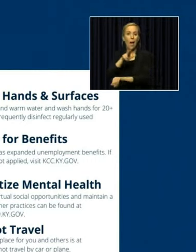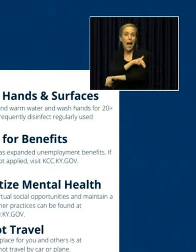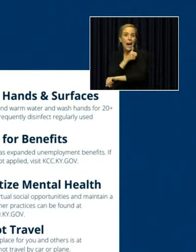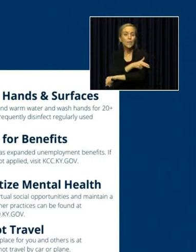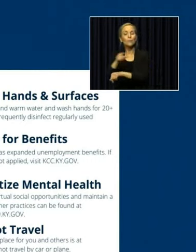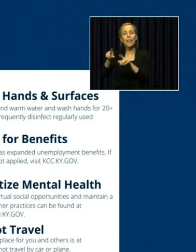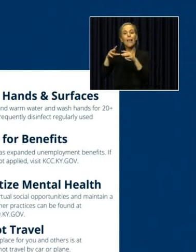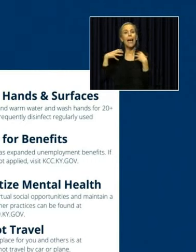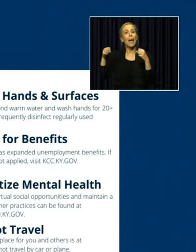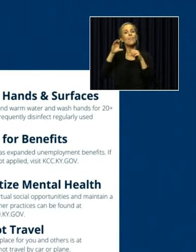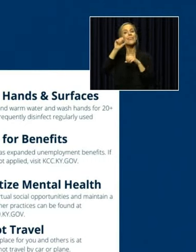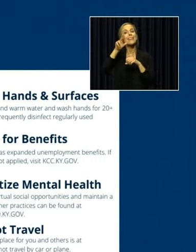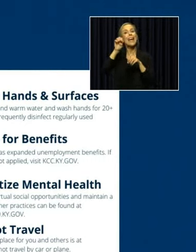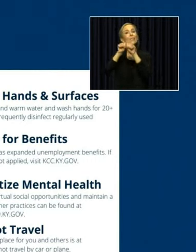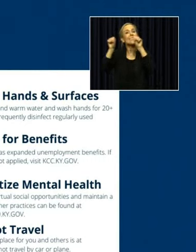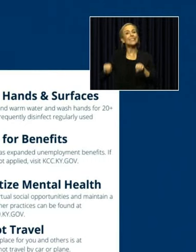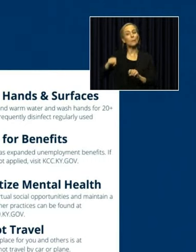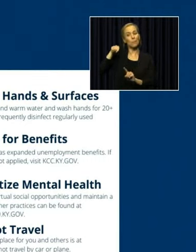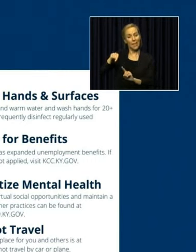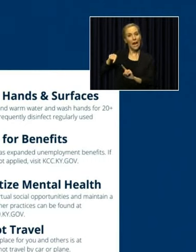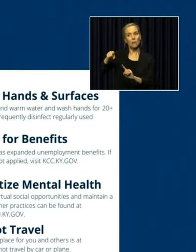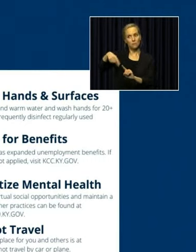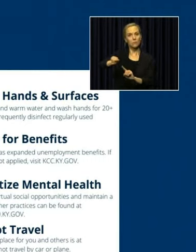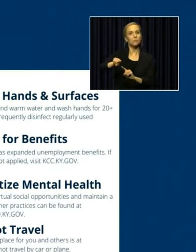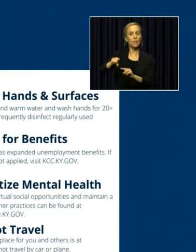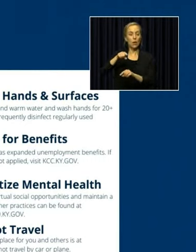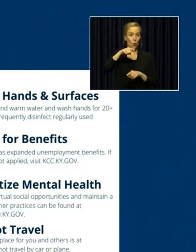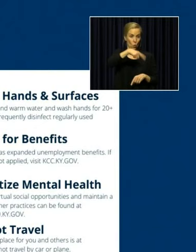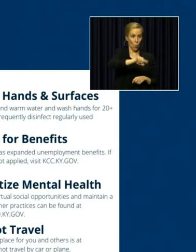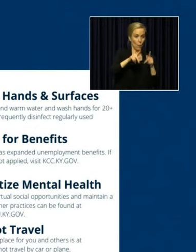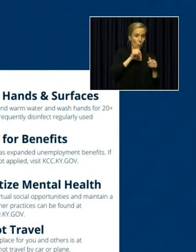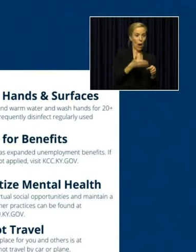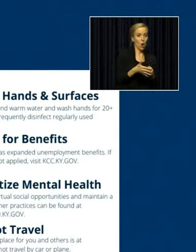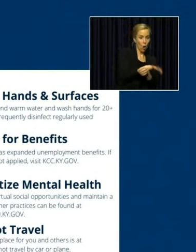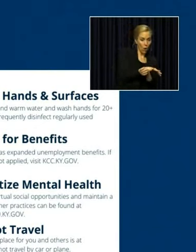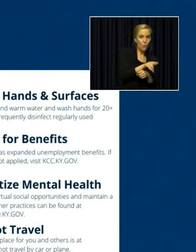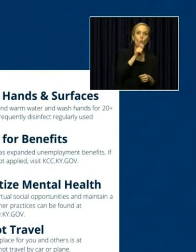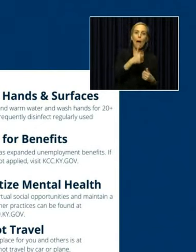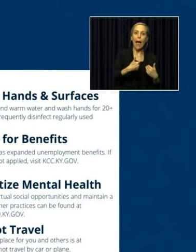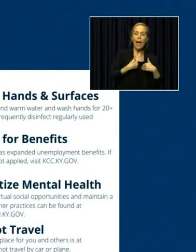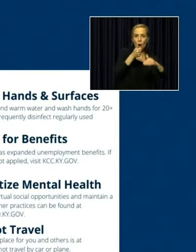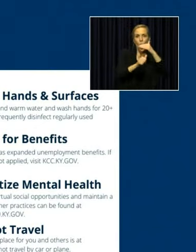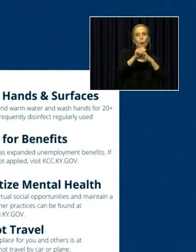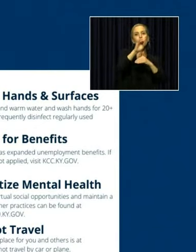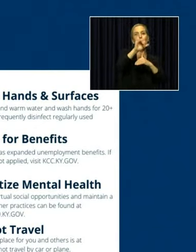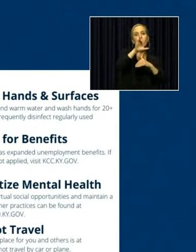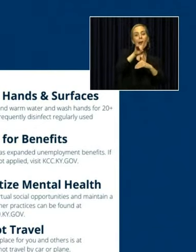WE HAVE THE NUMBER UP THERE. WE NEED TO CREATE THAT POSITIVE SOCIAL PRESSURES TO MAKE SURE